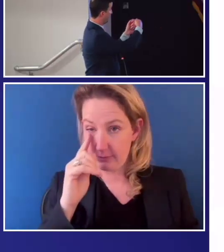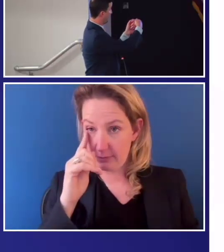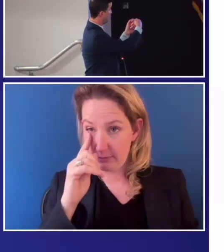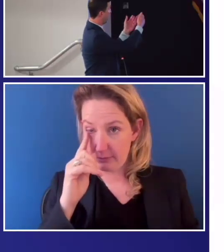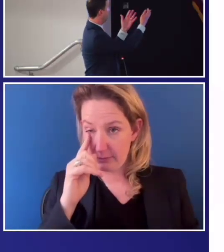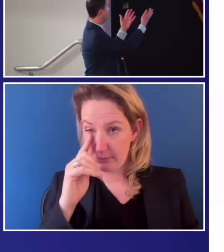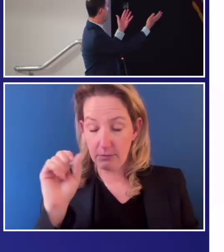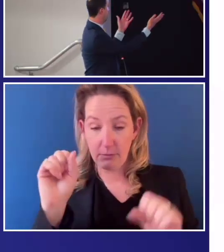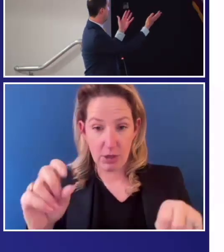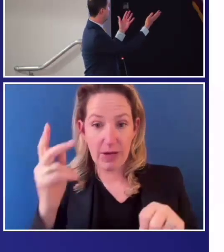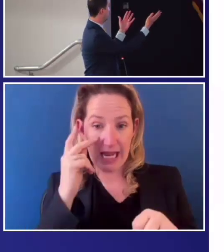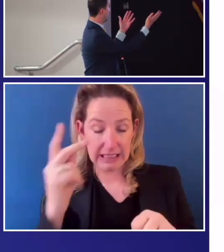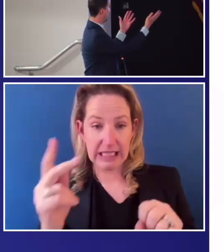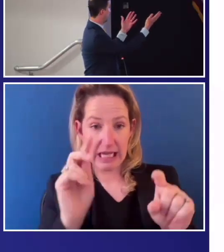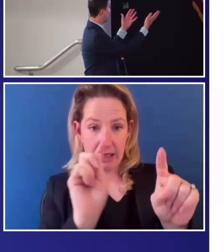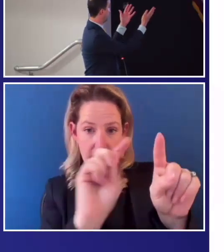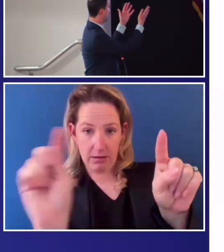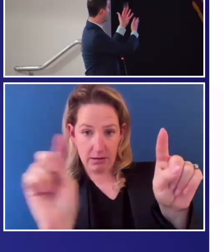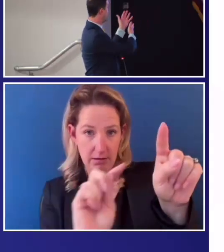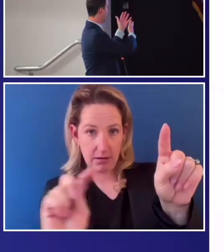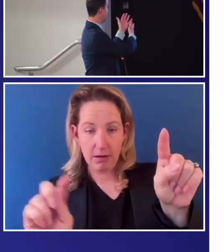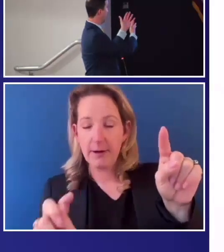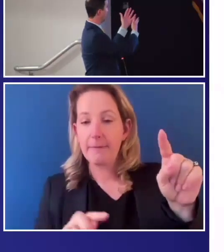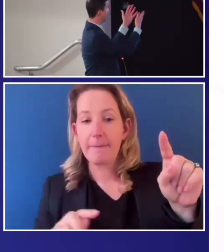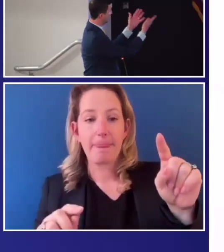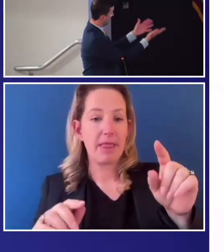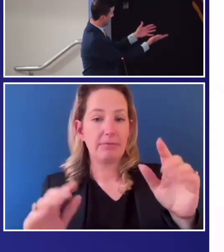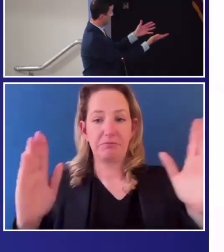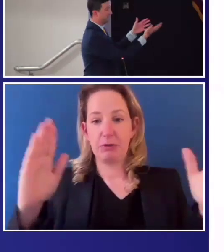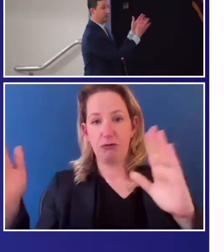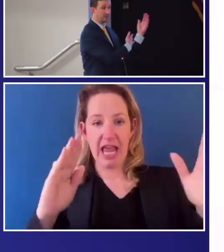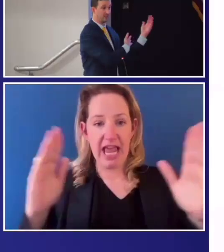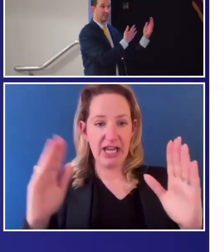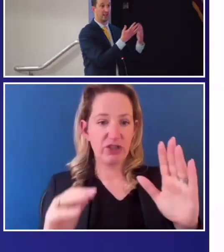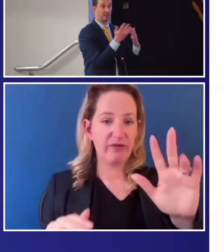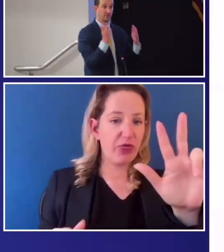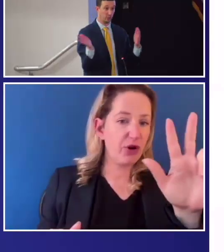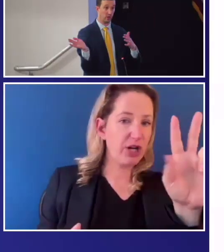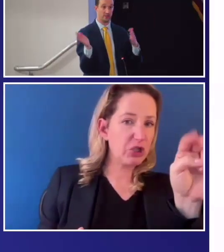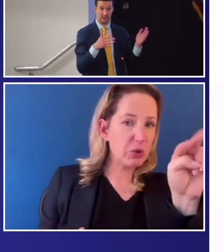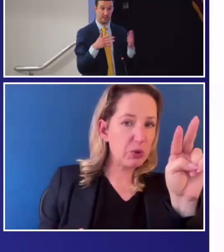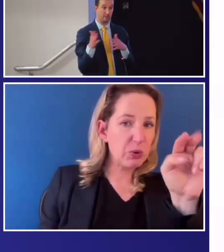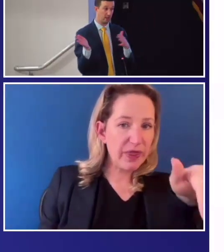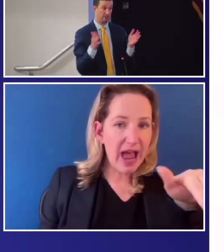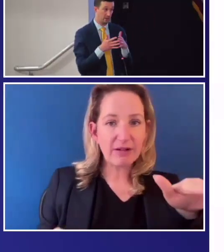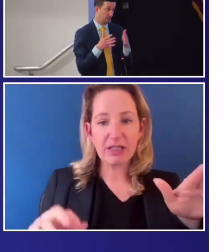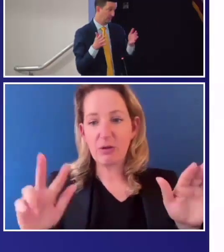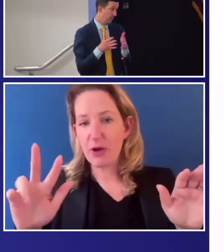threshold at most changes it from $32,000 to $36,000. So we are talking about a --